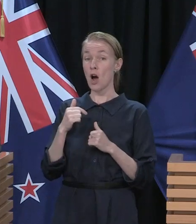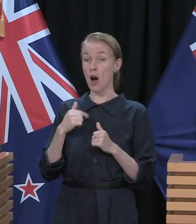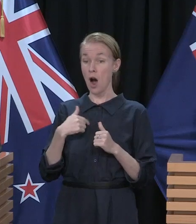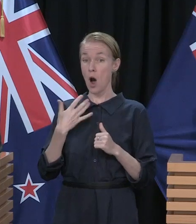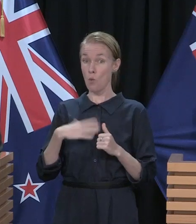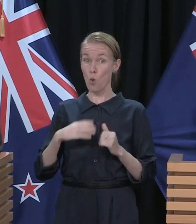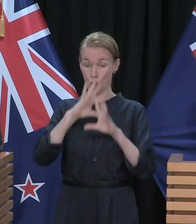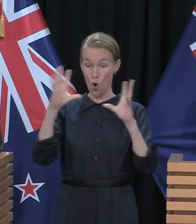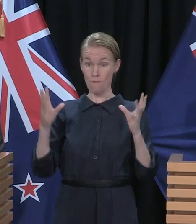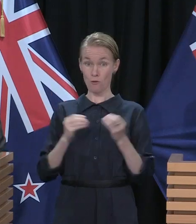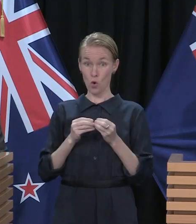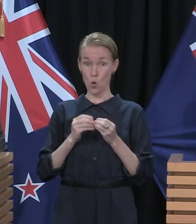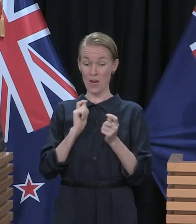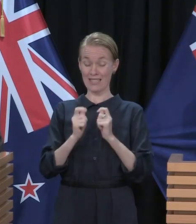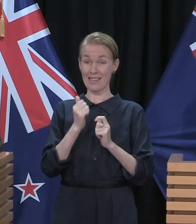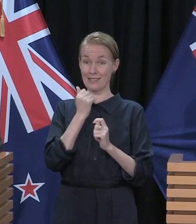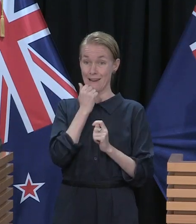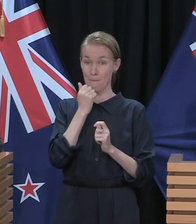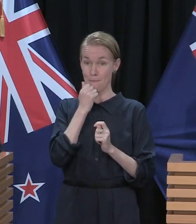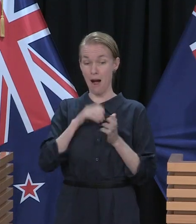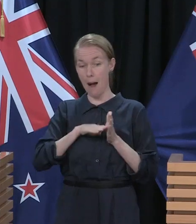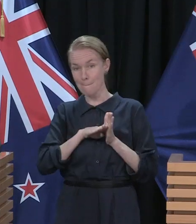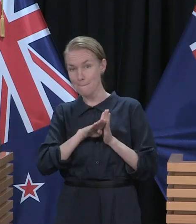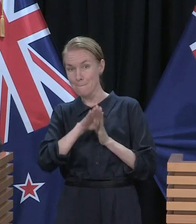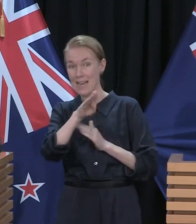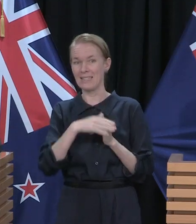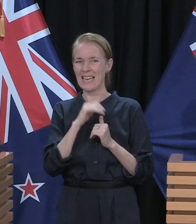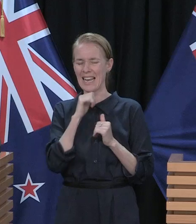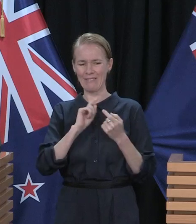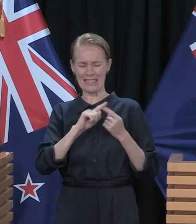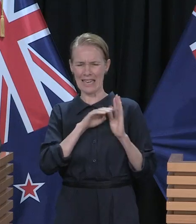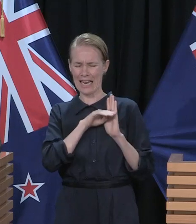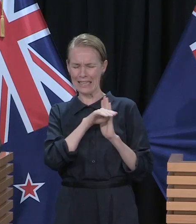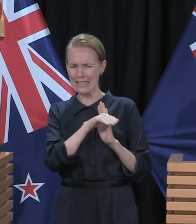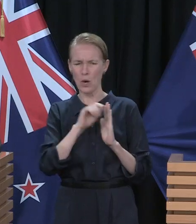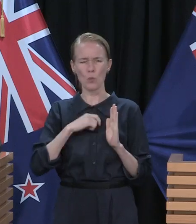As I've said before, I would like to see the numbers of tests getting